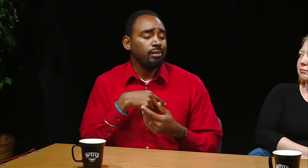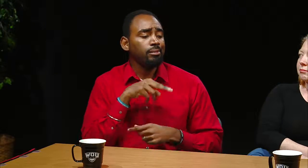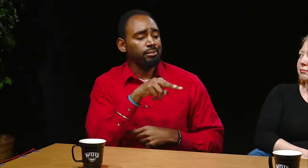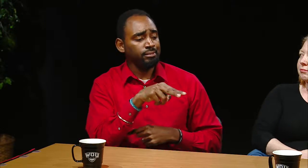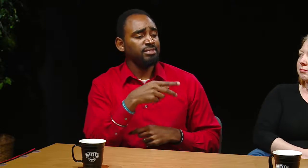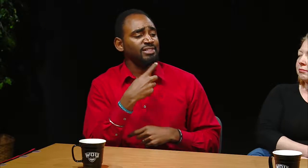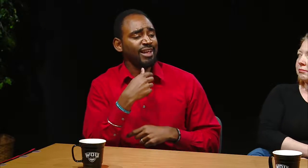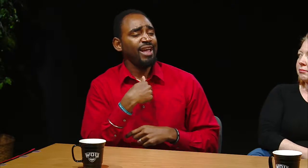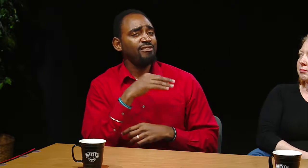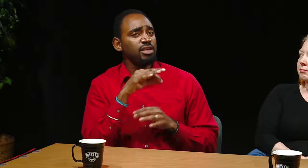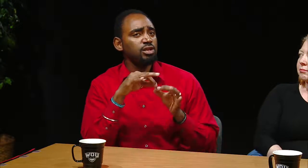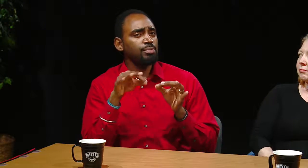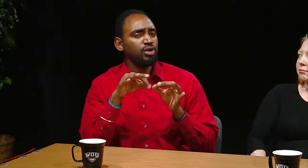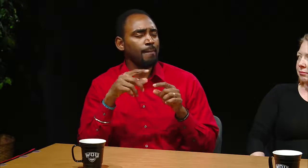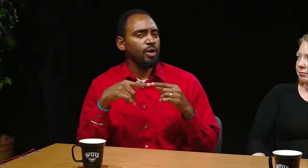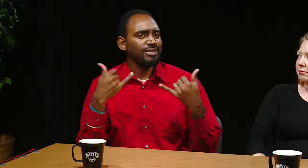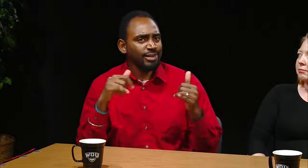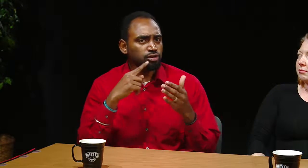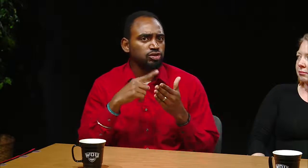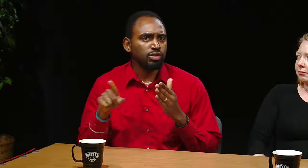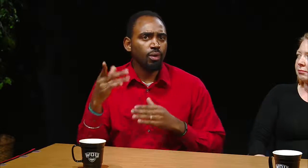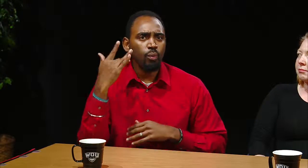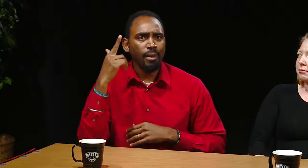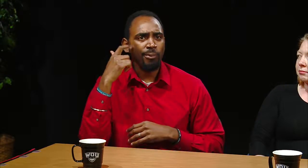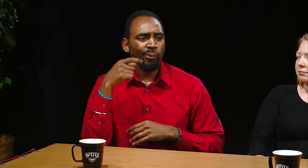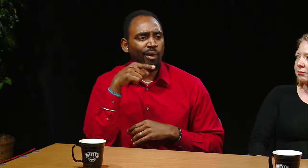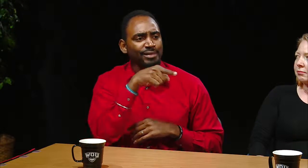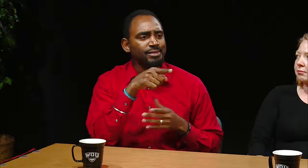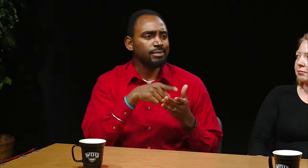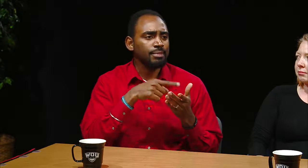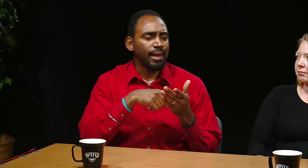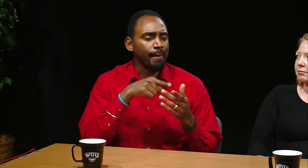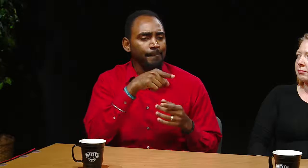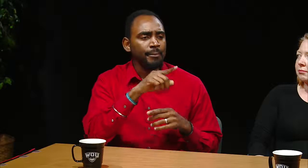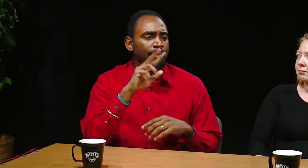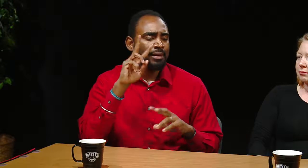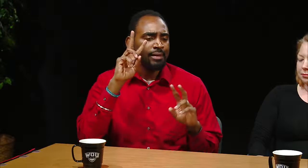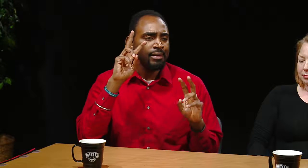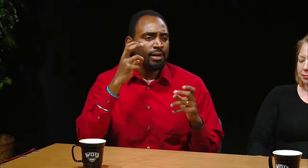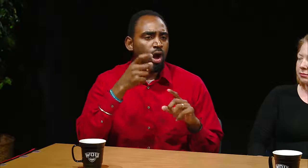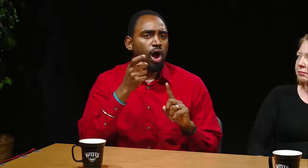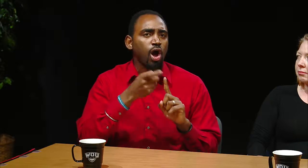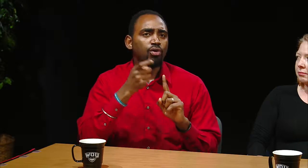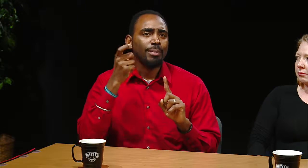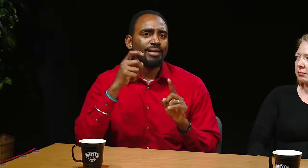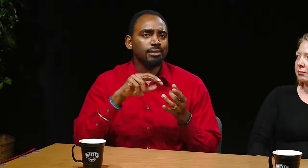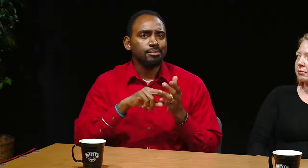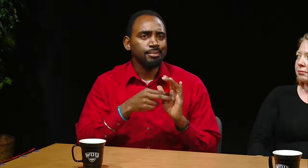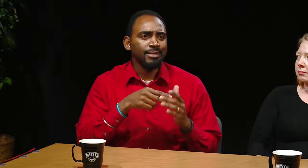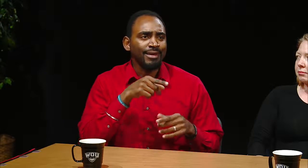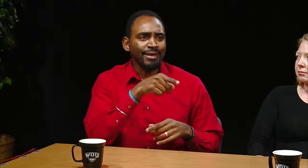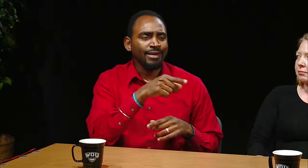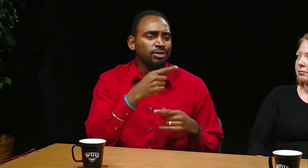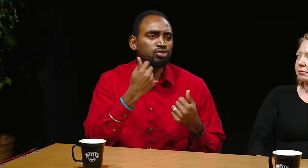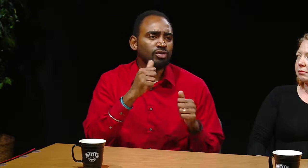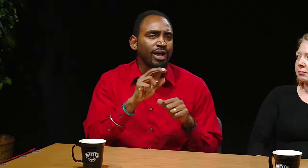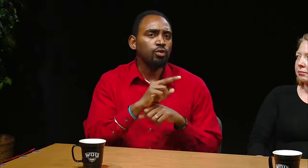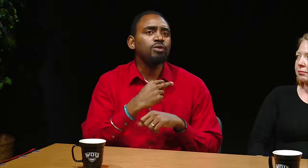and uses sign language, I had to add voice to that, and then we also had to add captions to that. So that was really my first experience of what that looks like